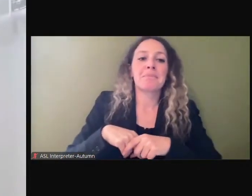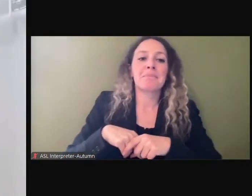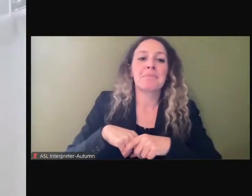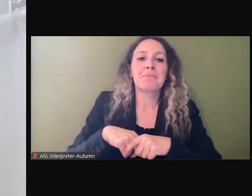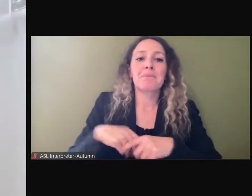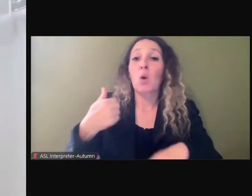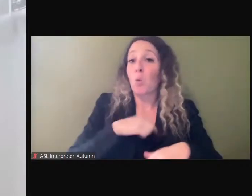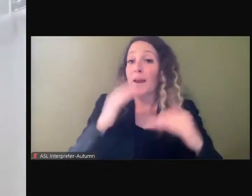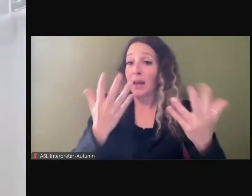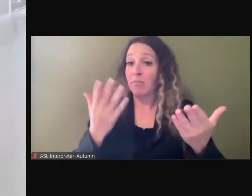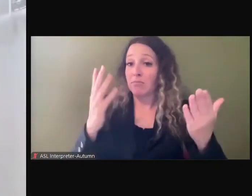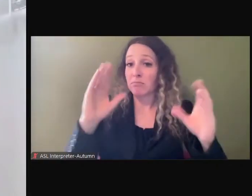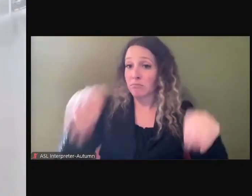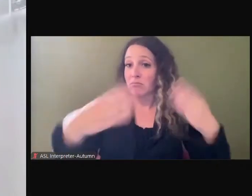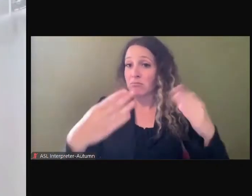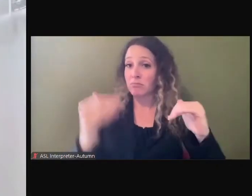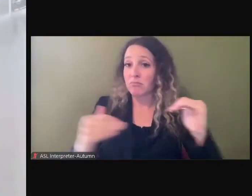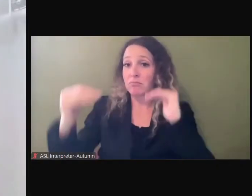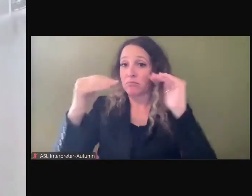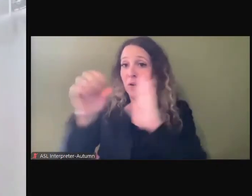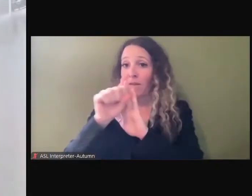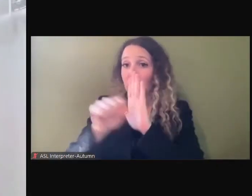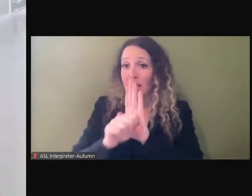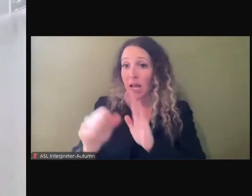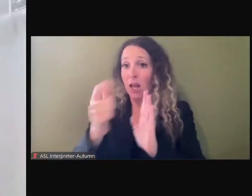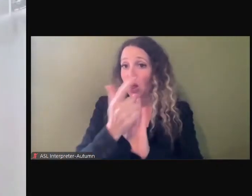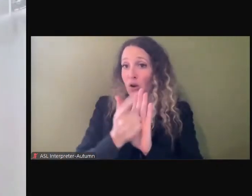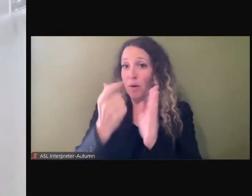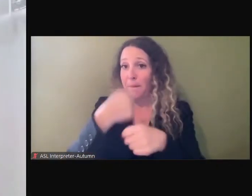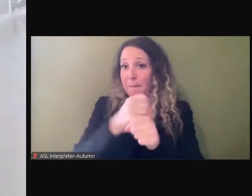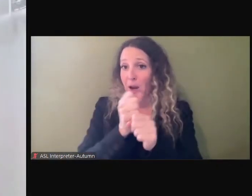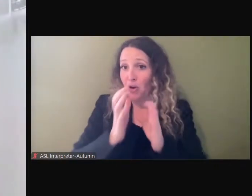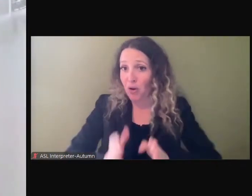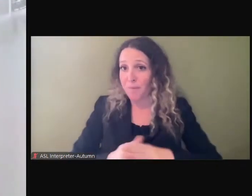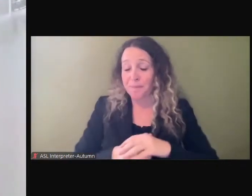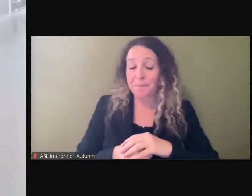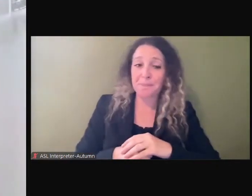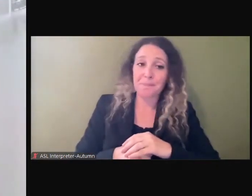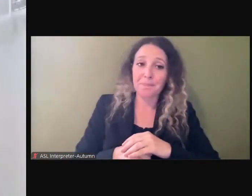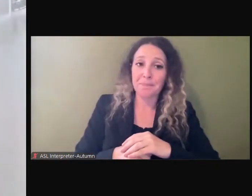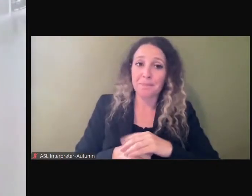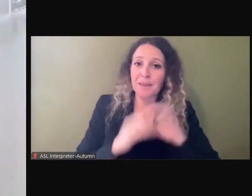state lawmakers. These documents provide a healthcare system where individuals have